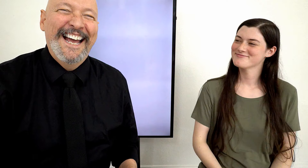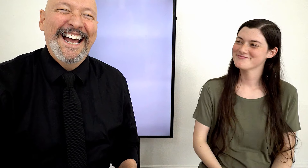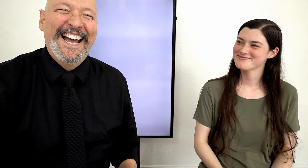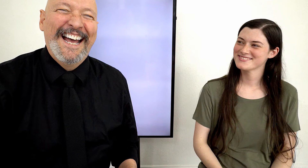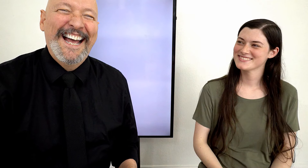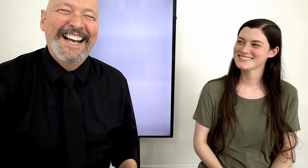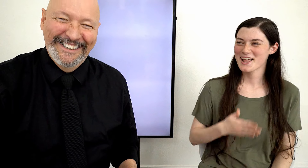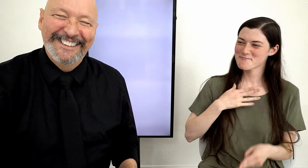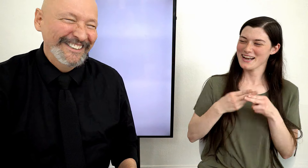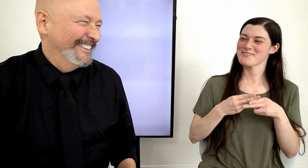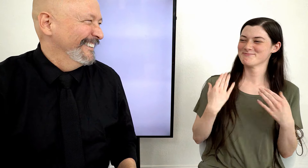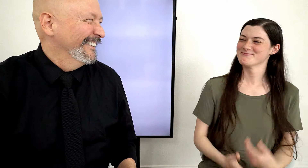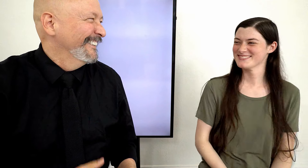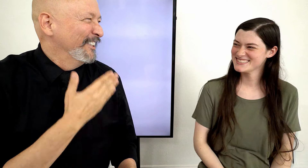My name! Good job!